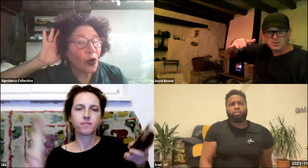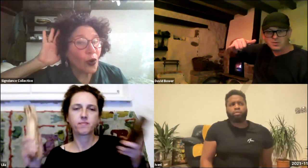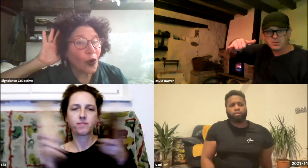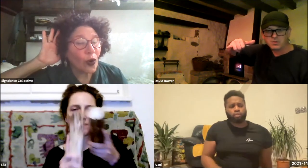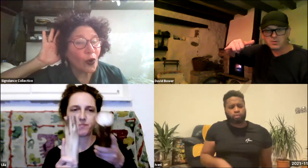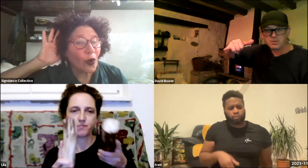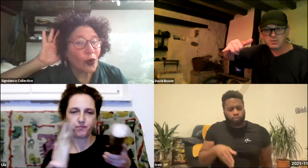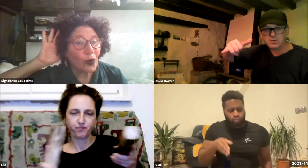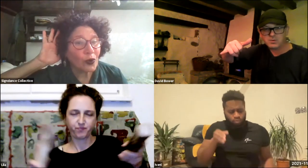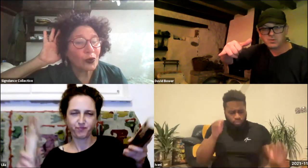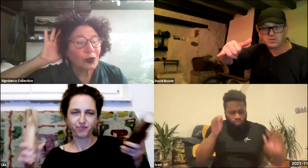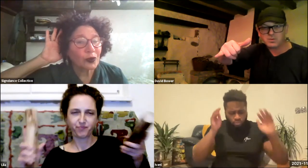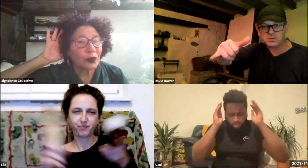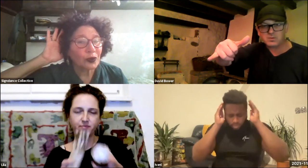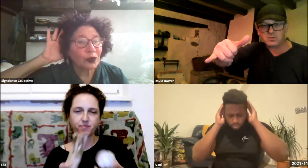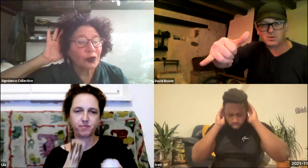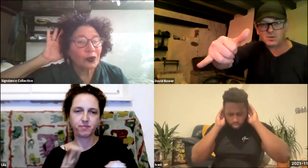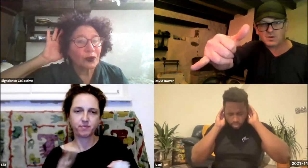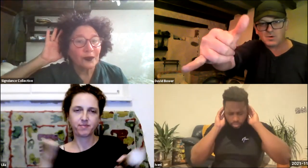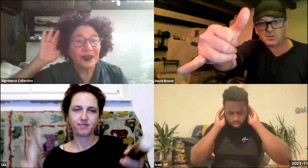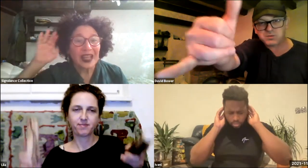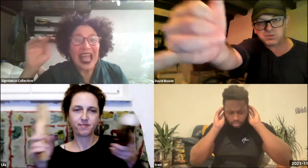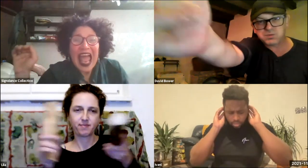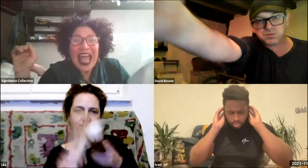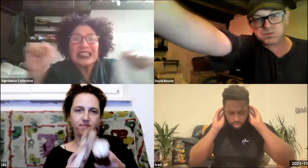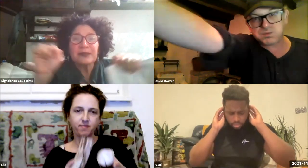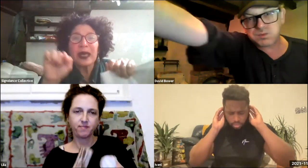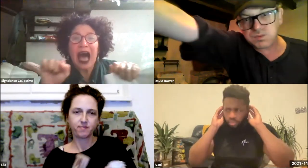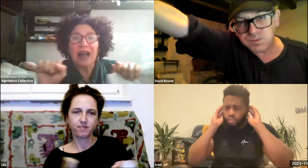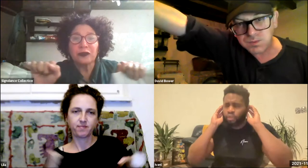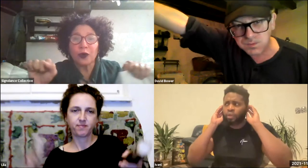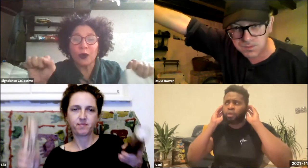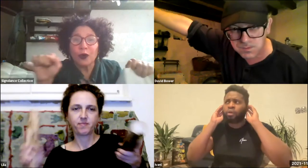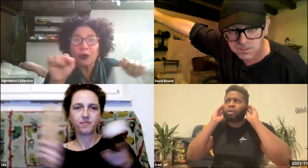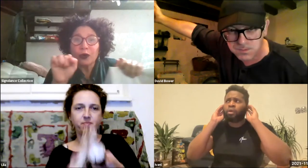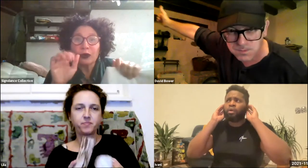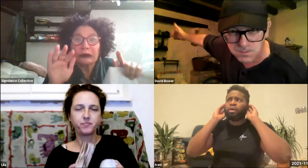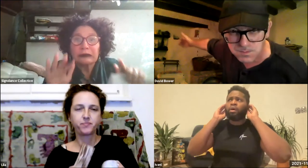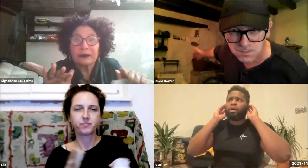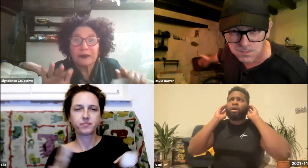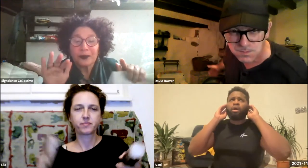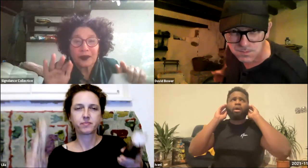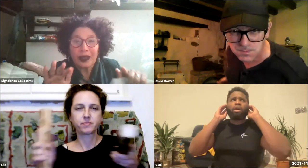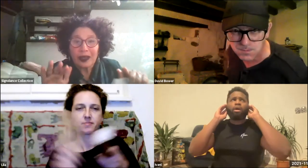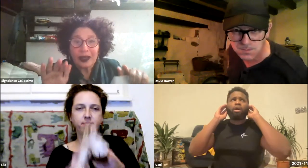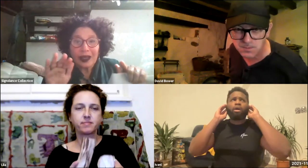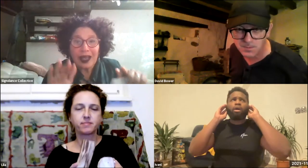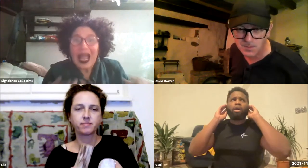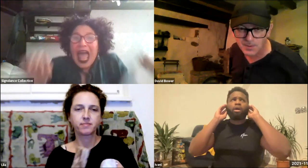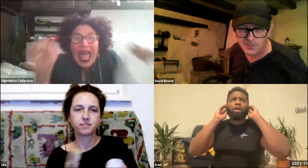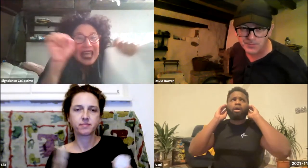Go to view at the top of your